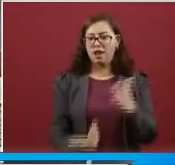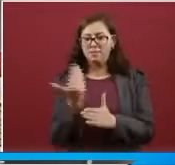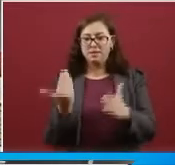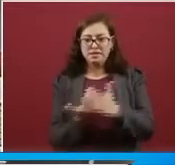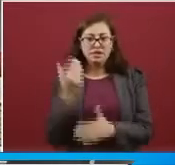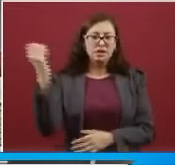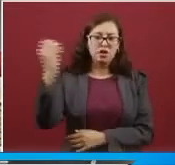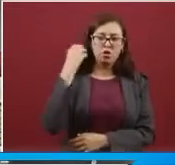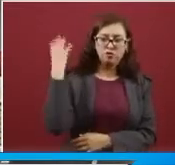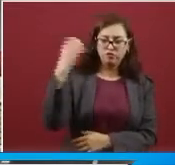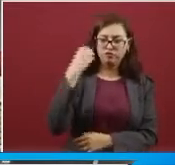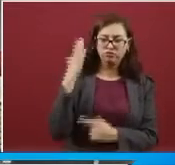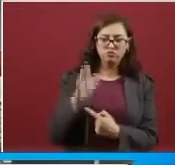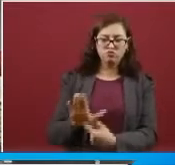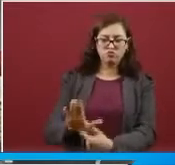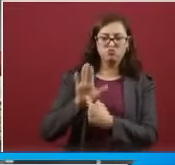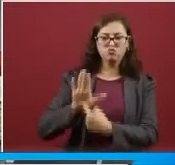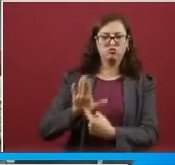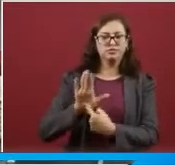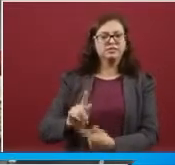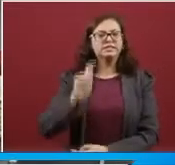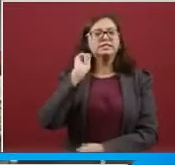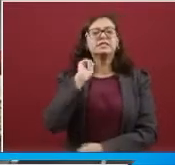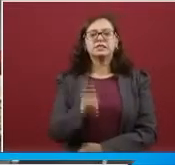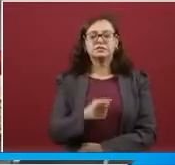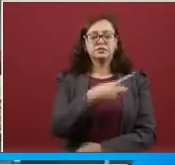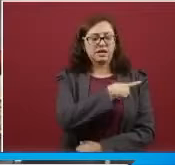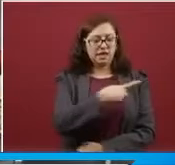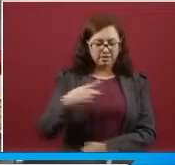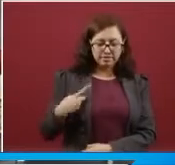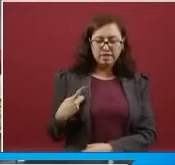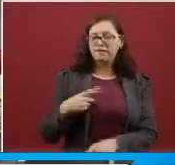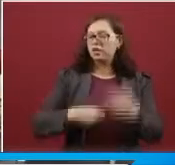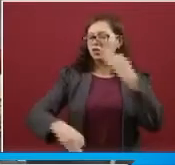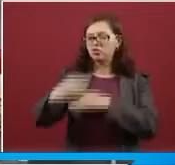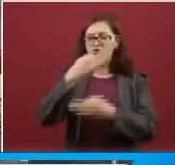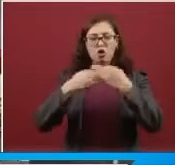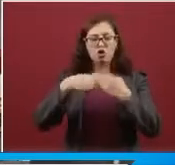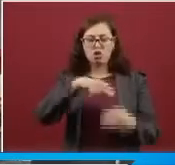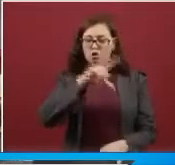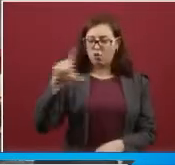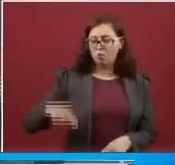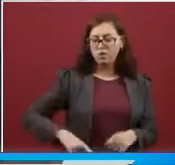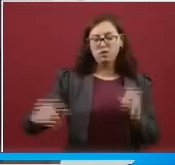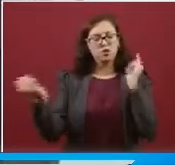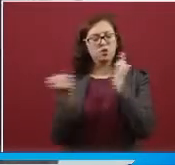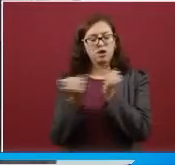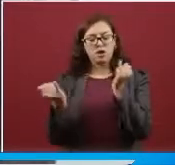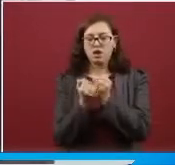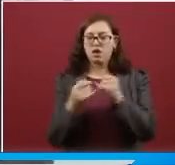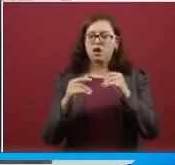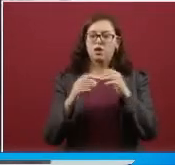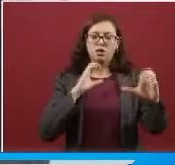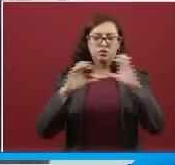It is prohibited to use the budget to punish, reward, privilege or coerce communicators or media